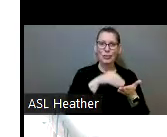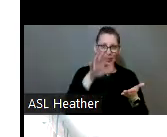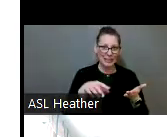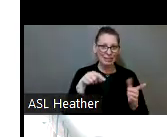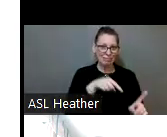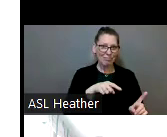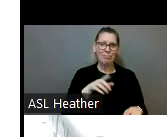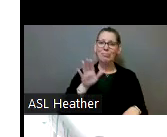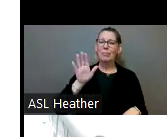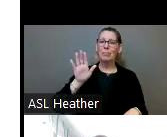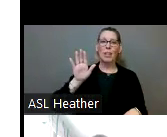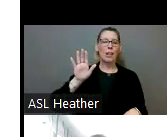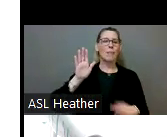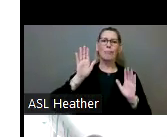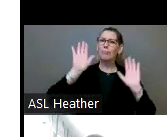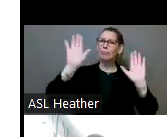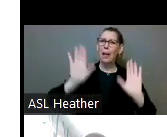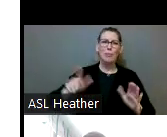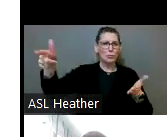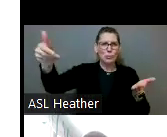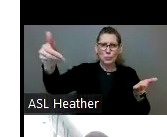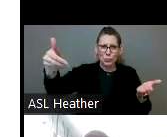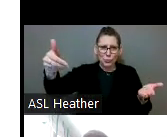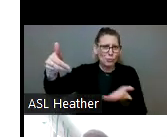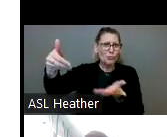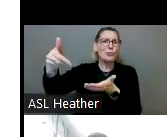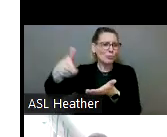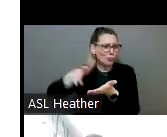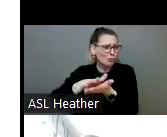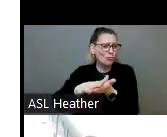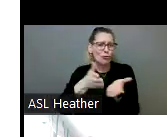great to be able to introduce them to the ways of school, and you know,